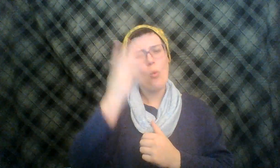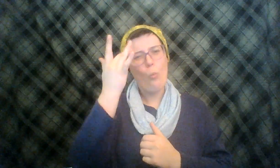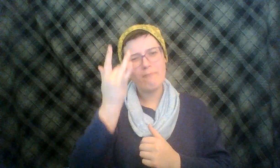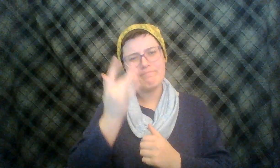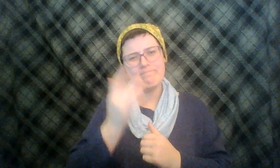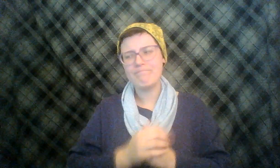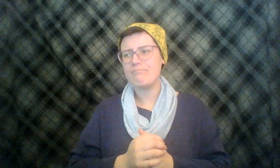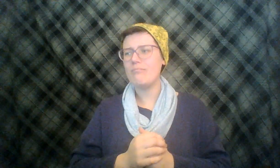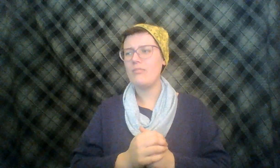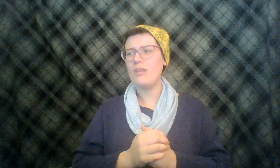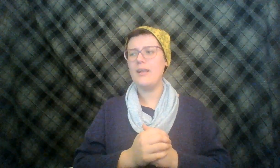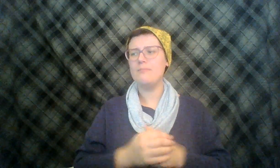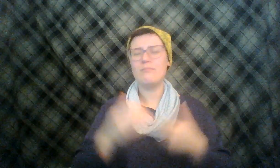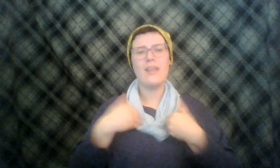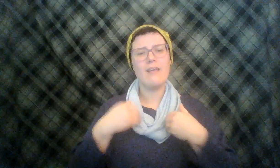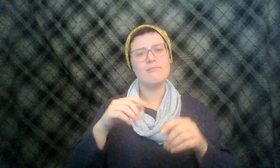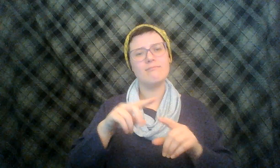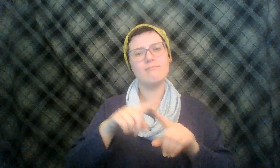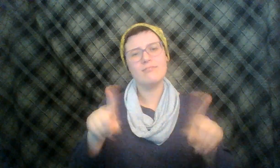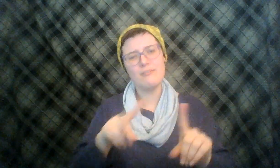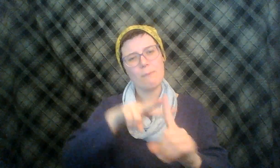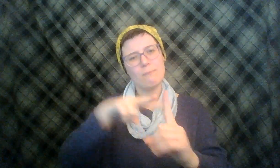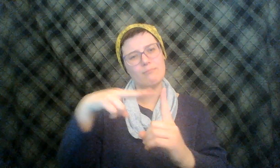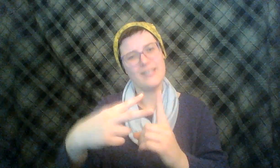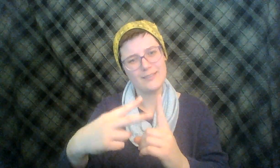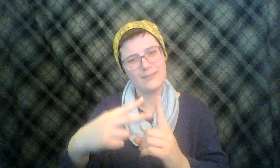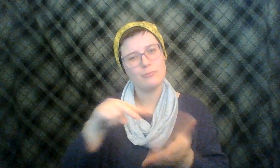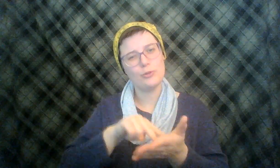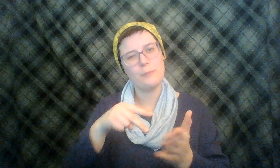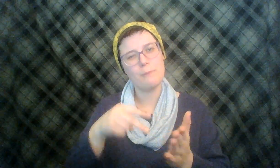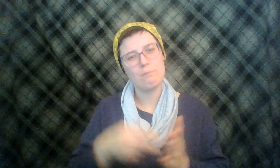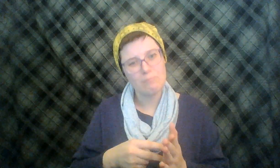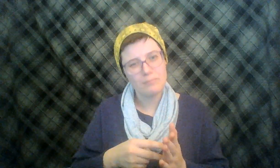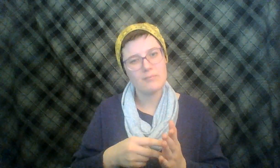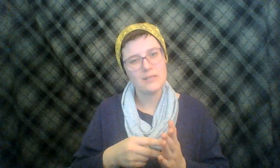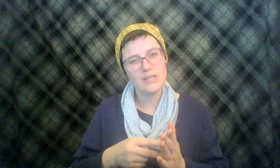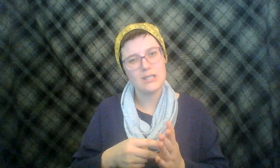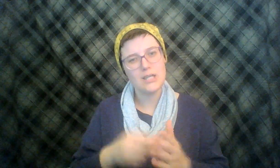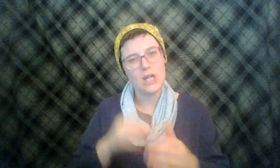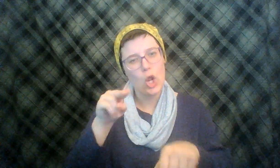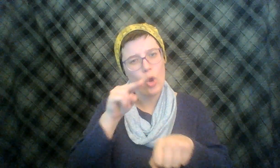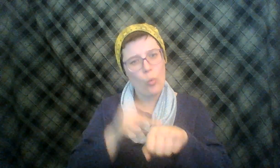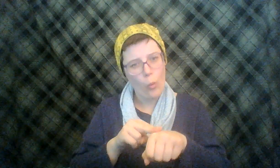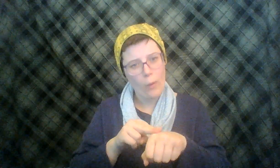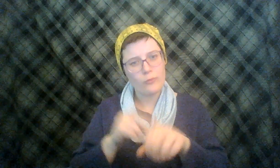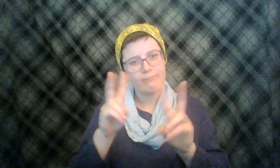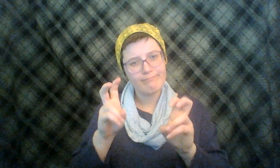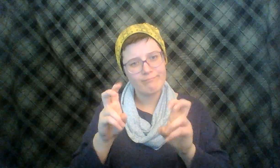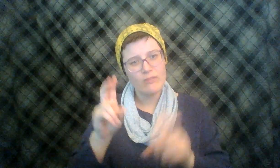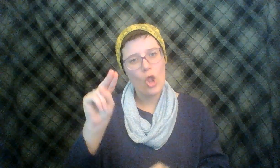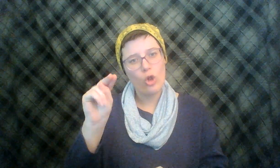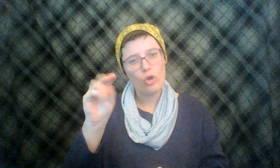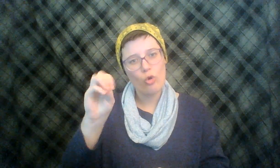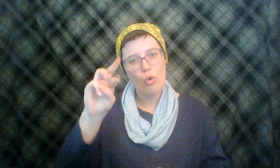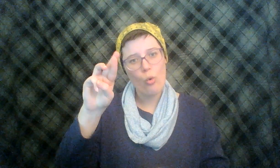Both the D/HH community and the hearing world have different perceptions of “normal,”